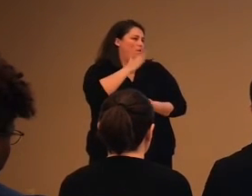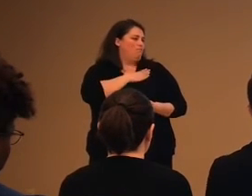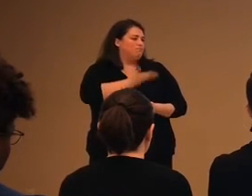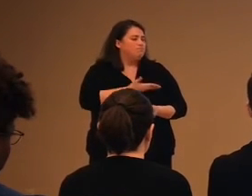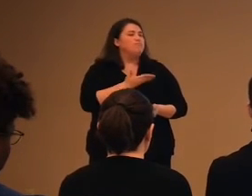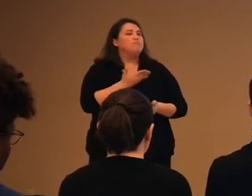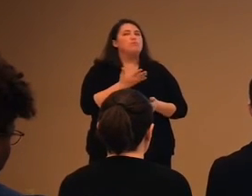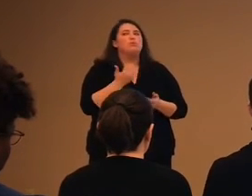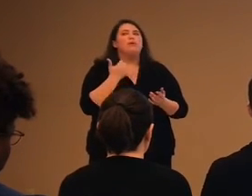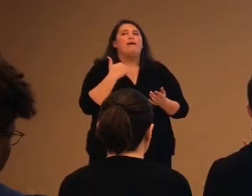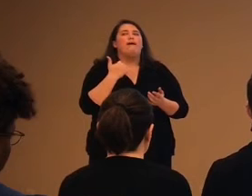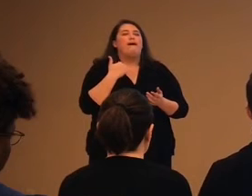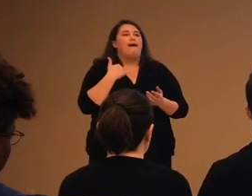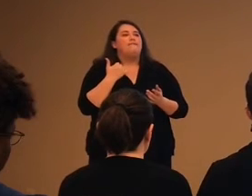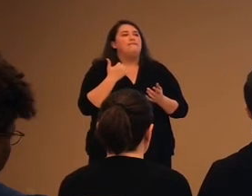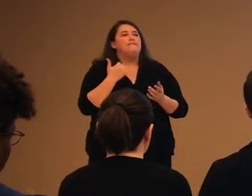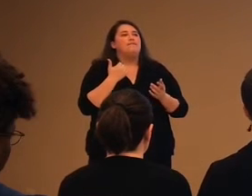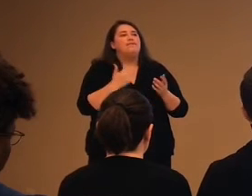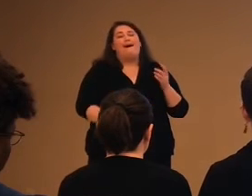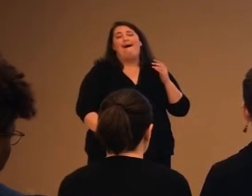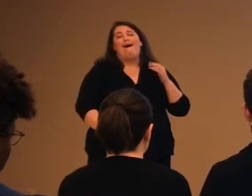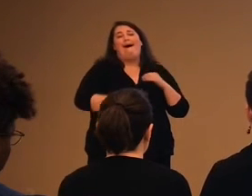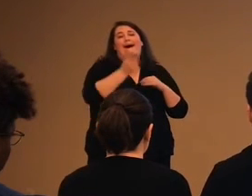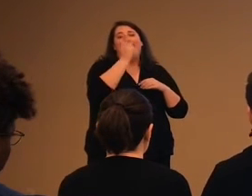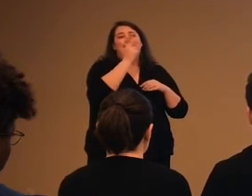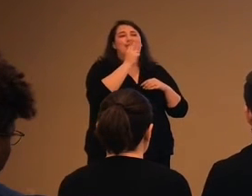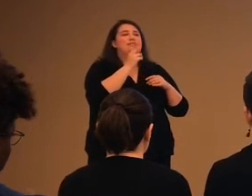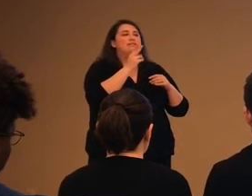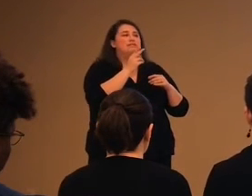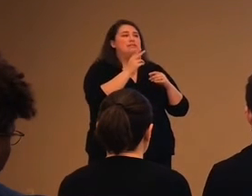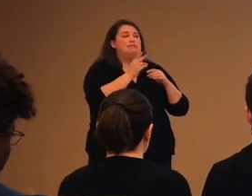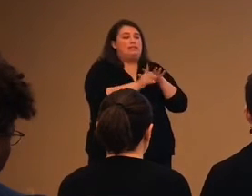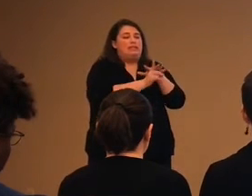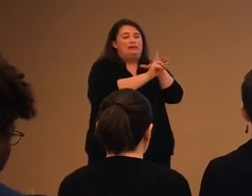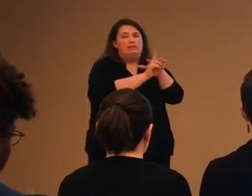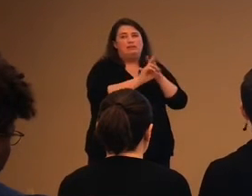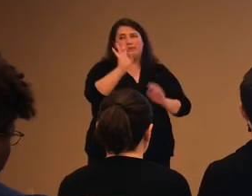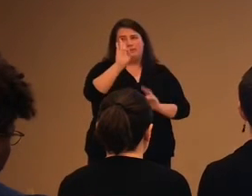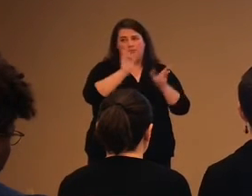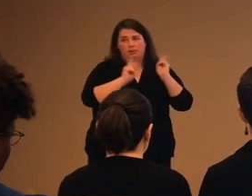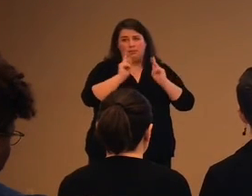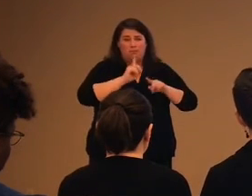We've had one. That's the highest attendance has been seven people, but I will say every tour